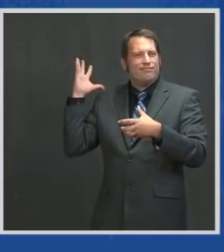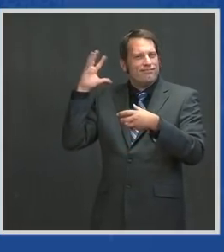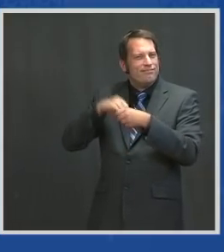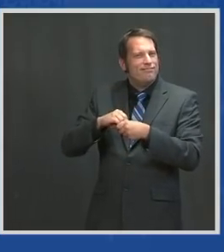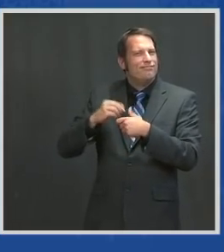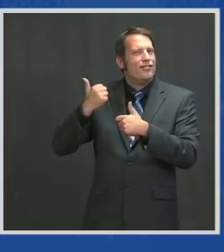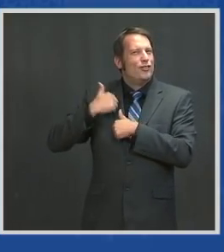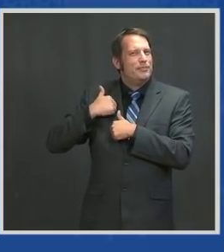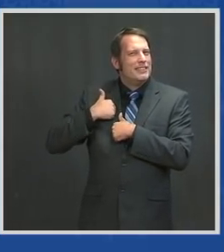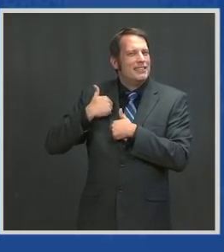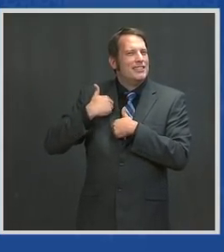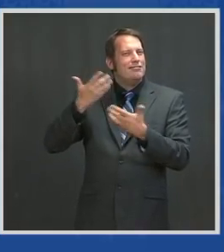Sidney Glascock.